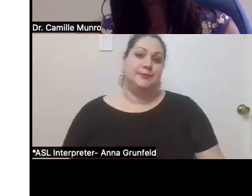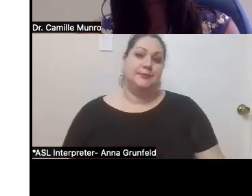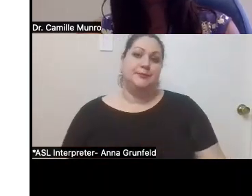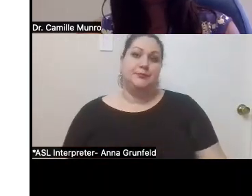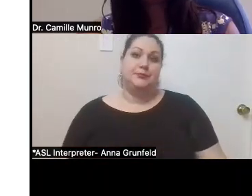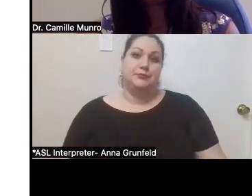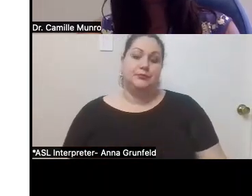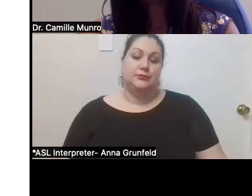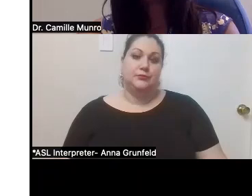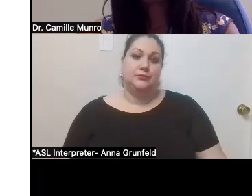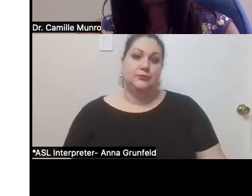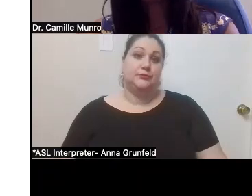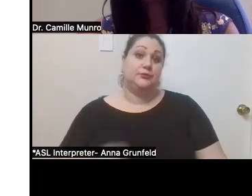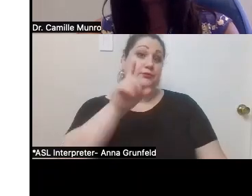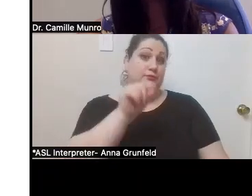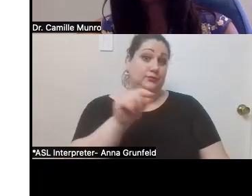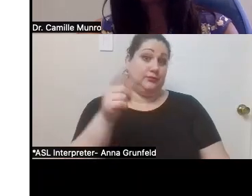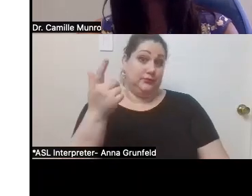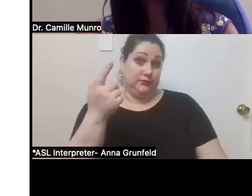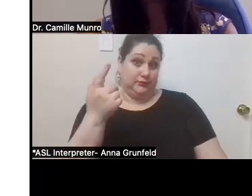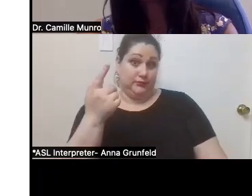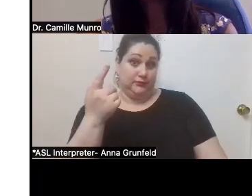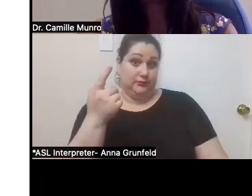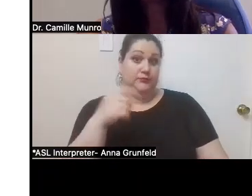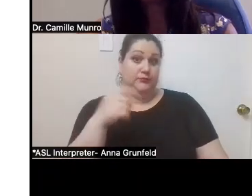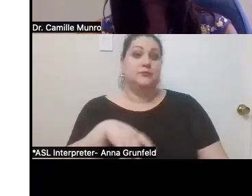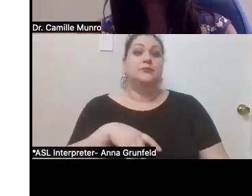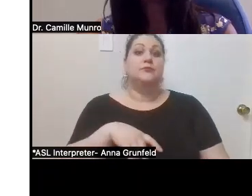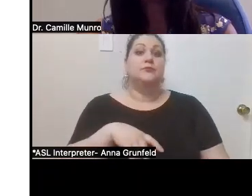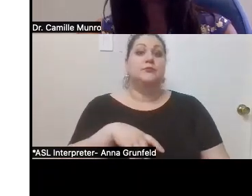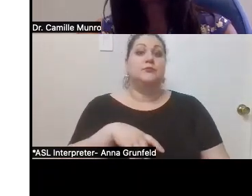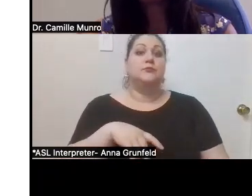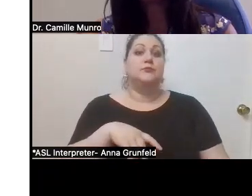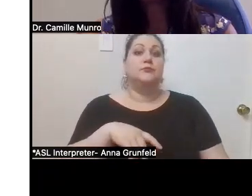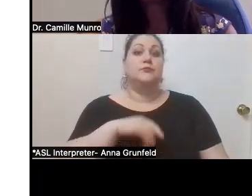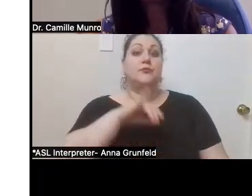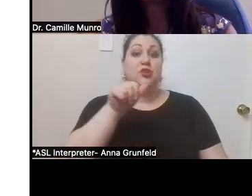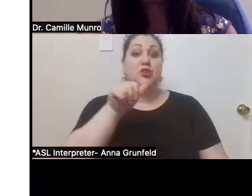2021, JAMA then published the prevalence of physicians with disabilities.And